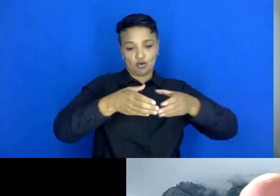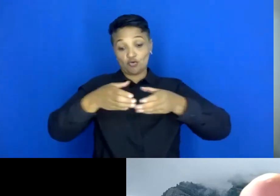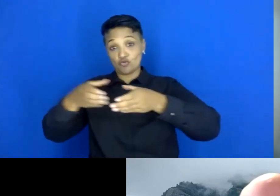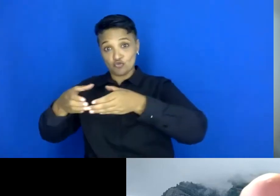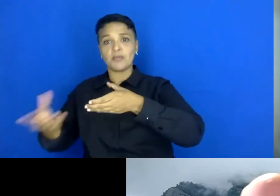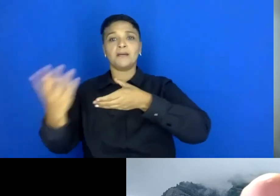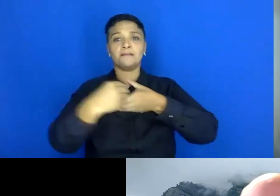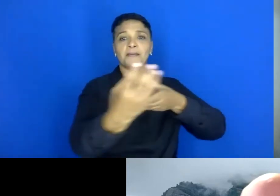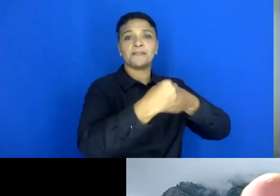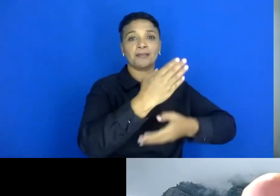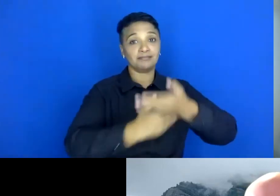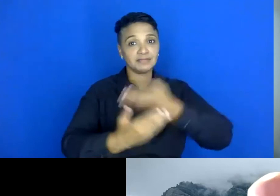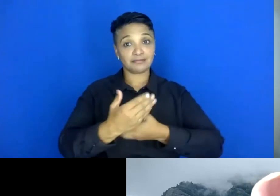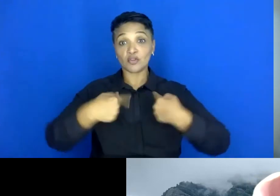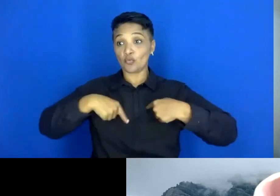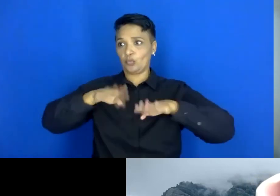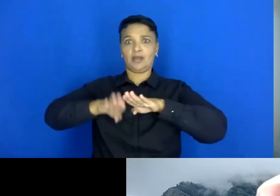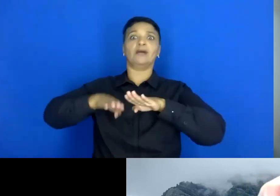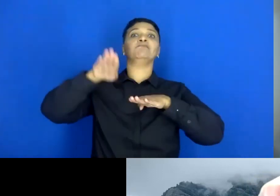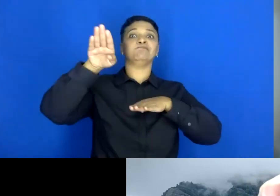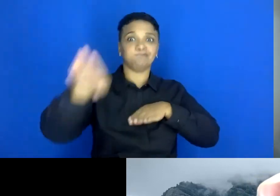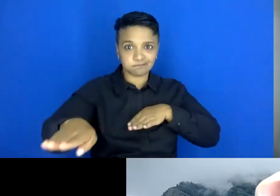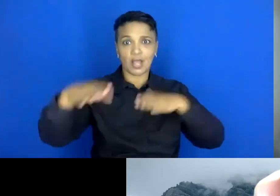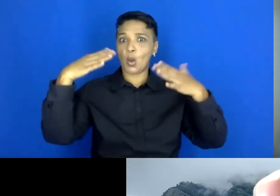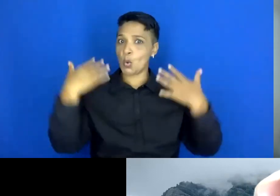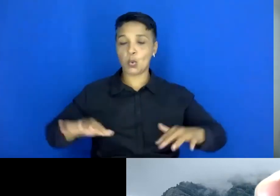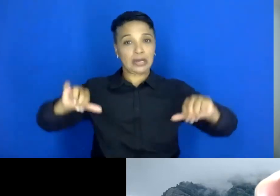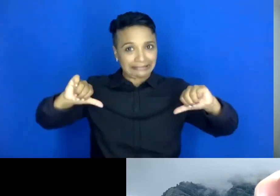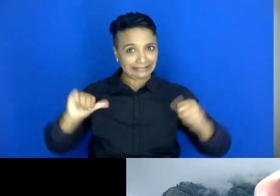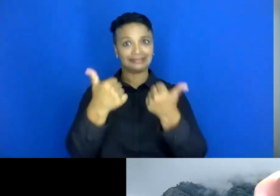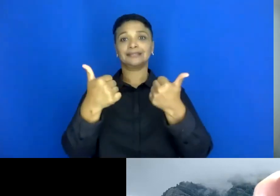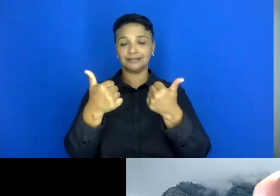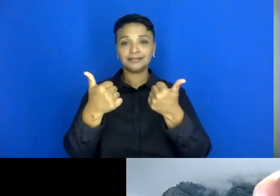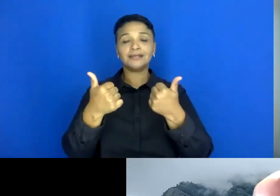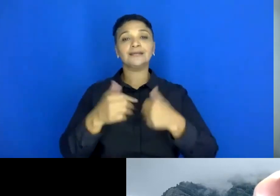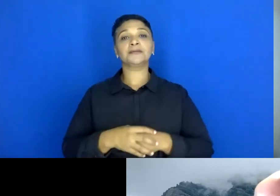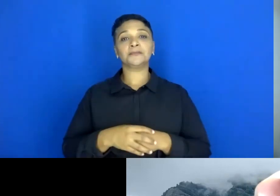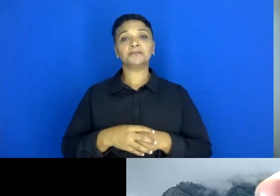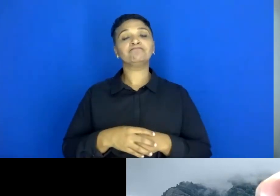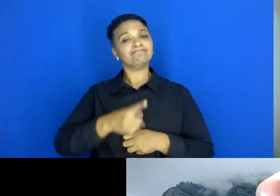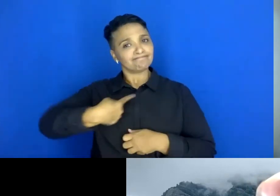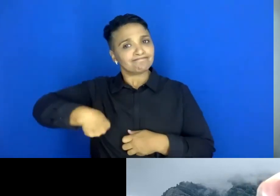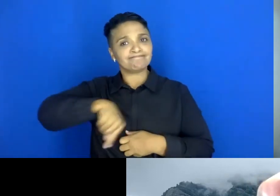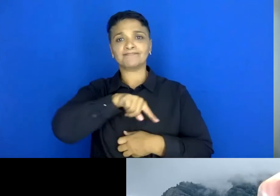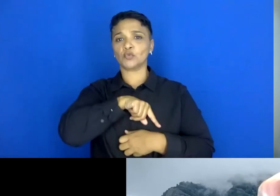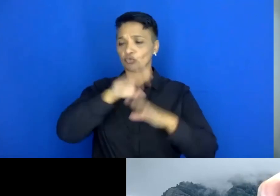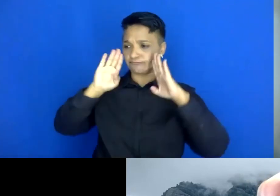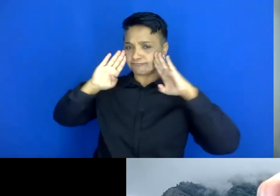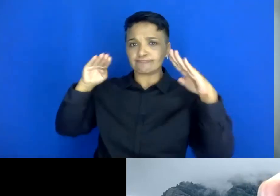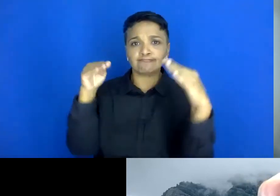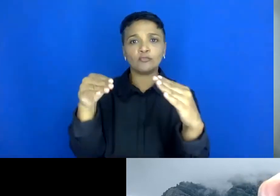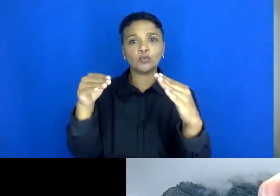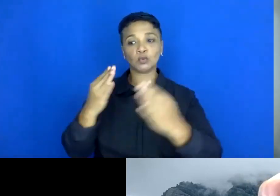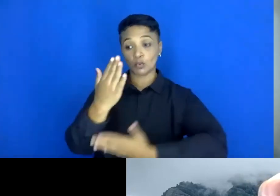major step um this effort as well to ensure that young people with disabilities are part of a core